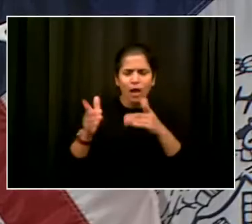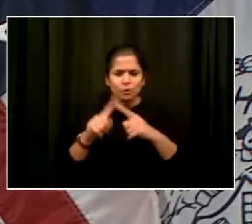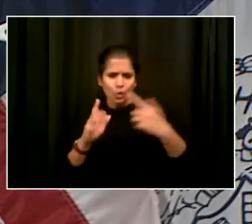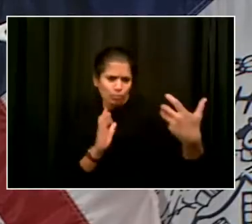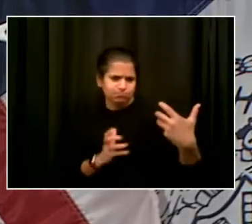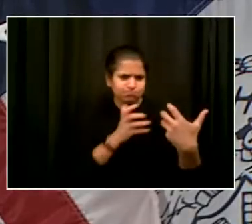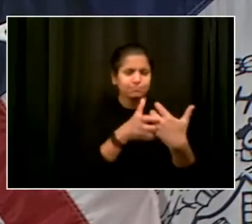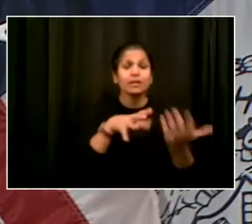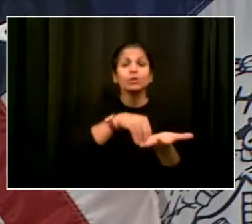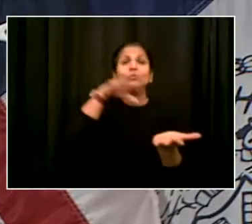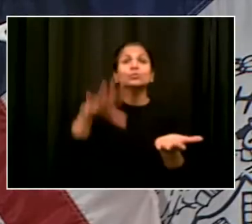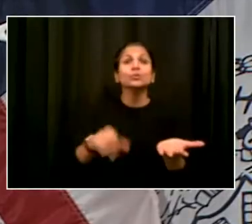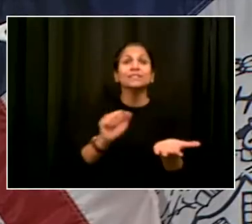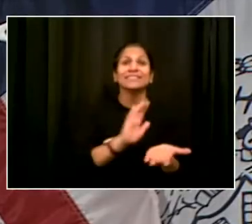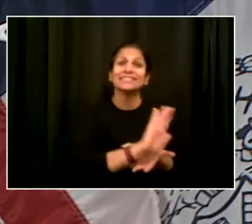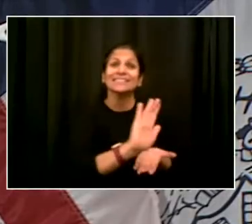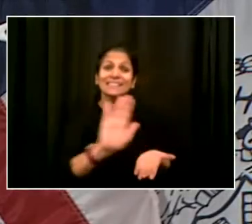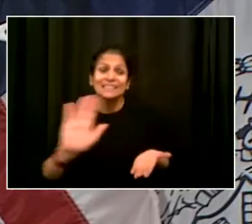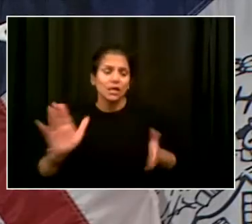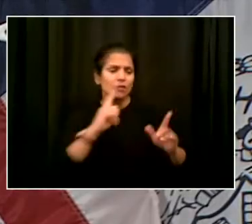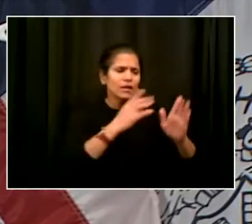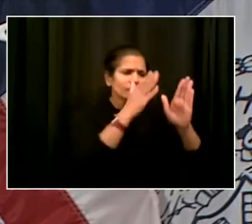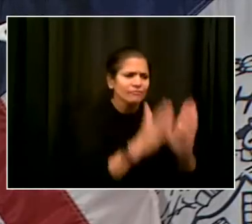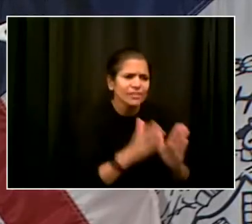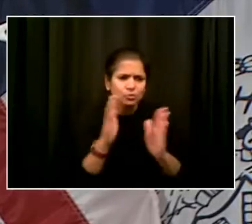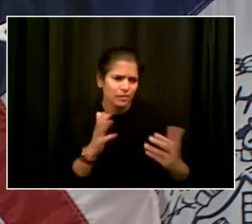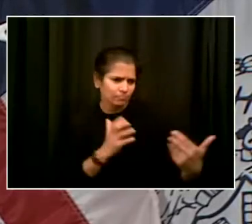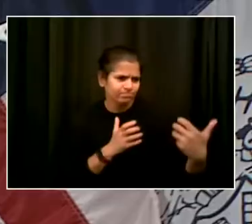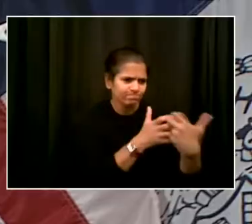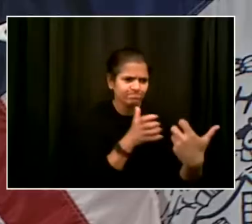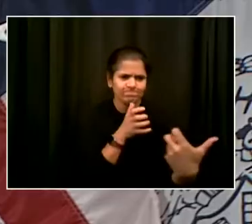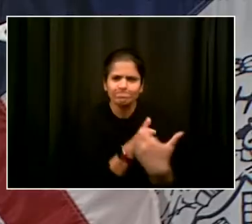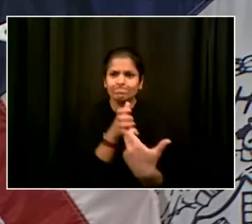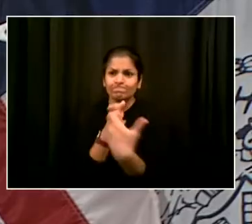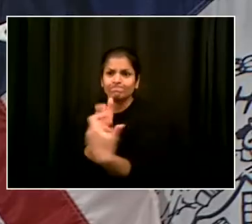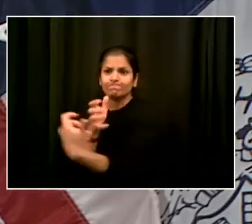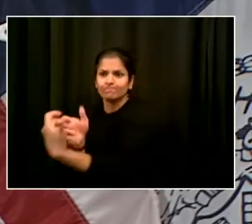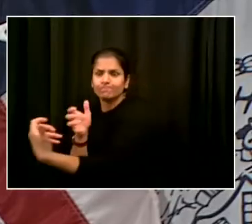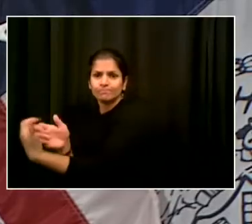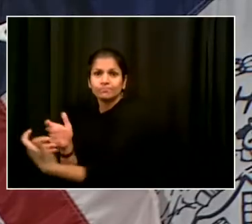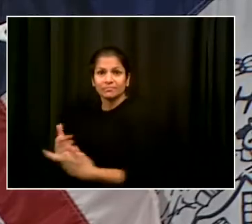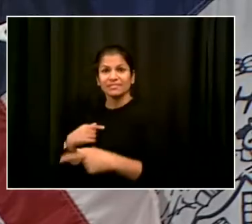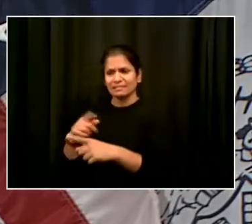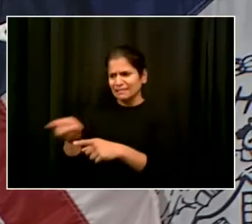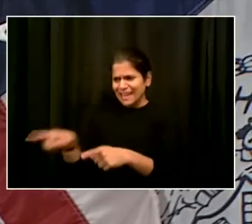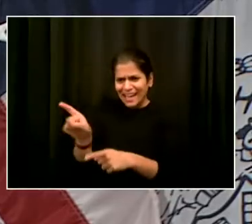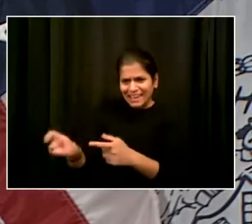, GREAT THINGS WILL HAPPEN IN THE CLASSROOM, THERE IS STILL MORE TO MAKE UP. THE TEAACHER R OWN CACAN USSE DIGITAL APPROACHES TO INDIVIDUALIZE THE PROGRAM,